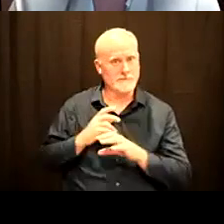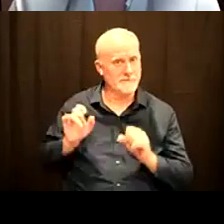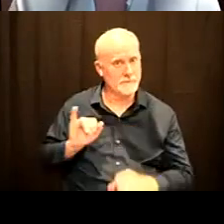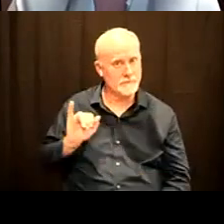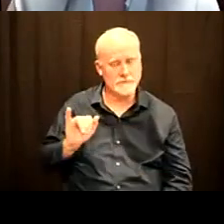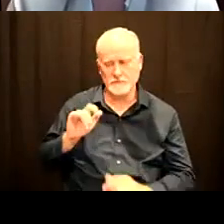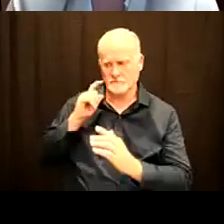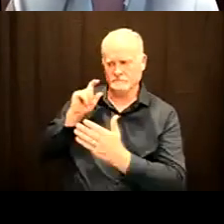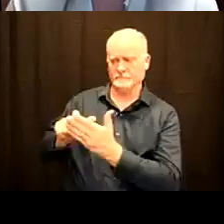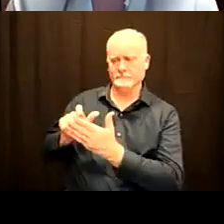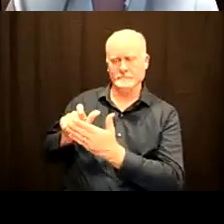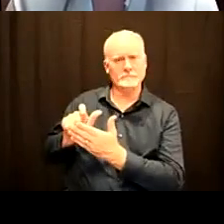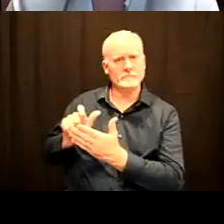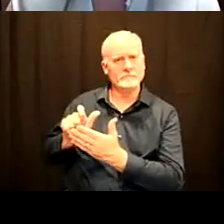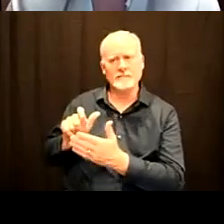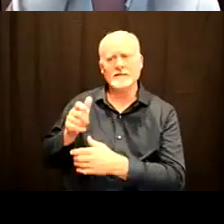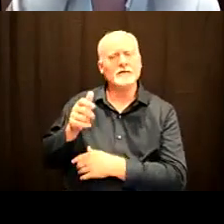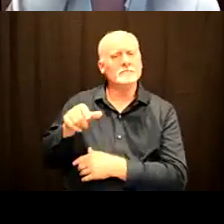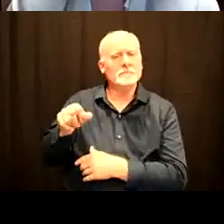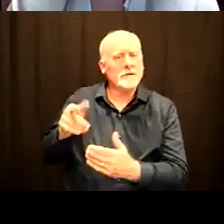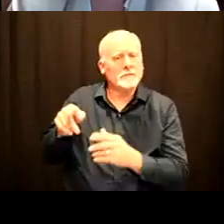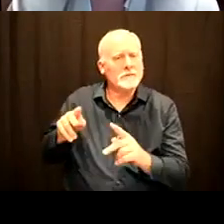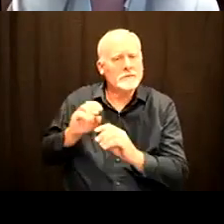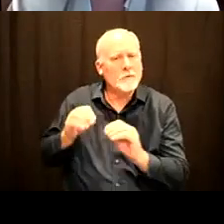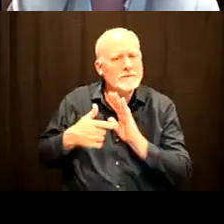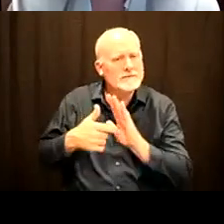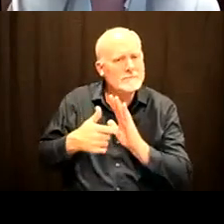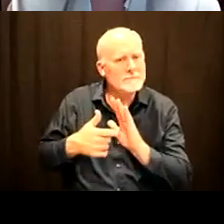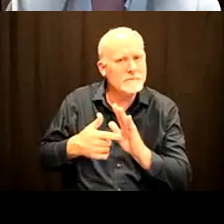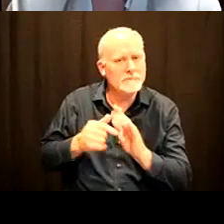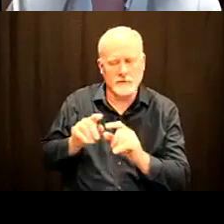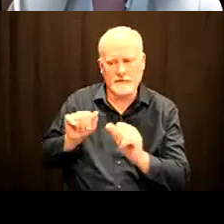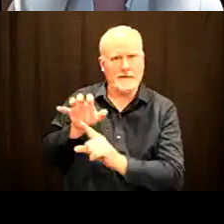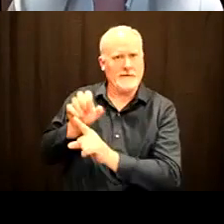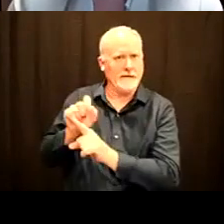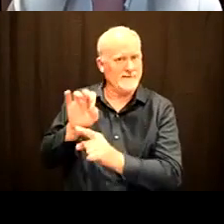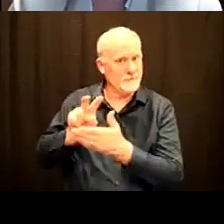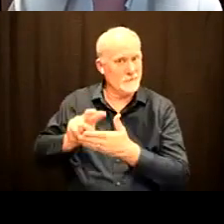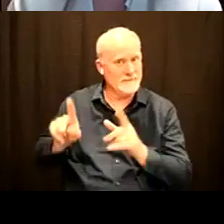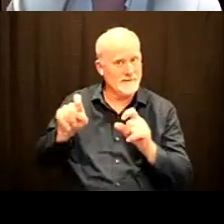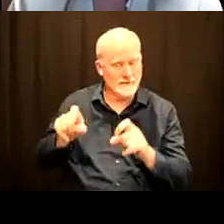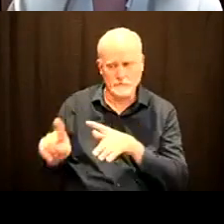an isolating asymptomatic positive covid cases and if that doesn't motivate you there are also